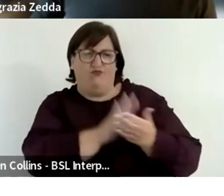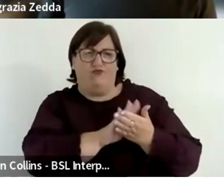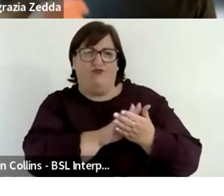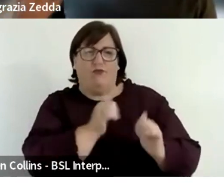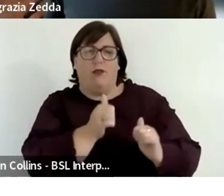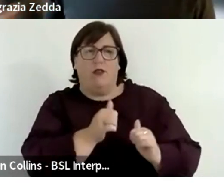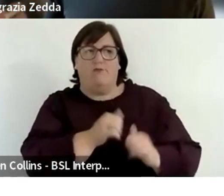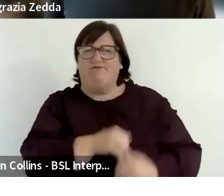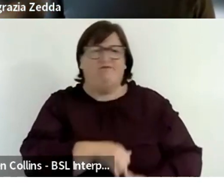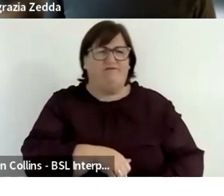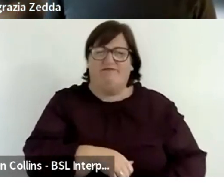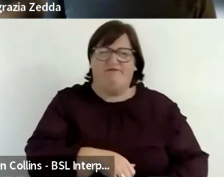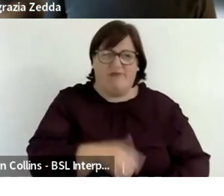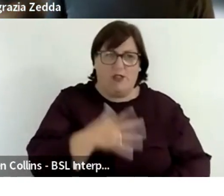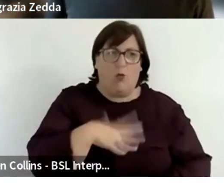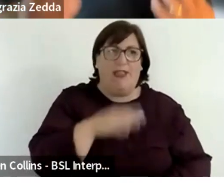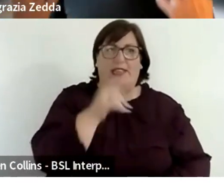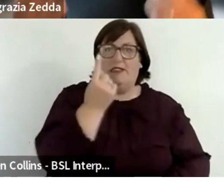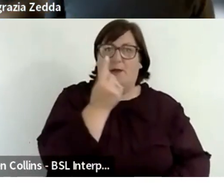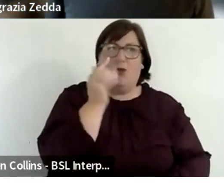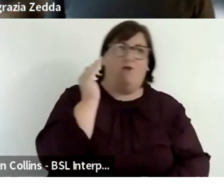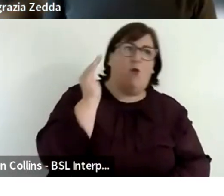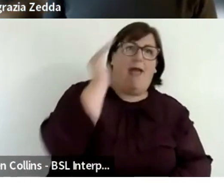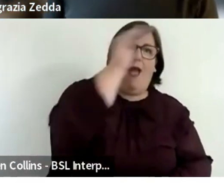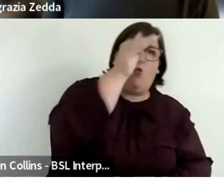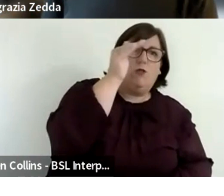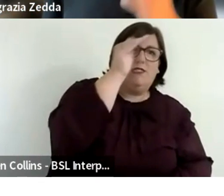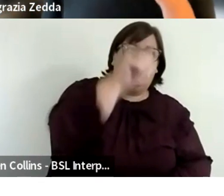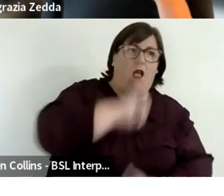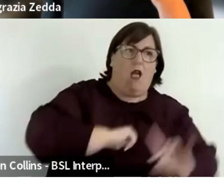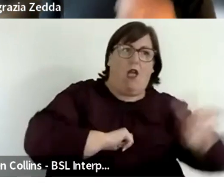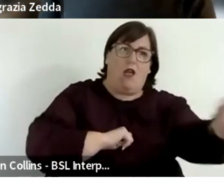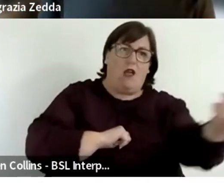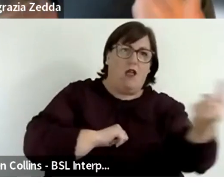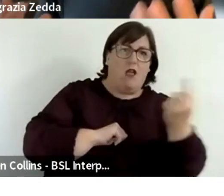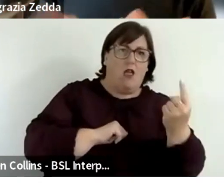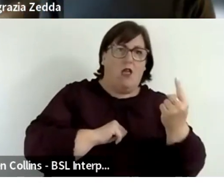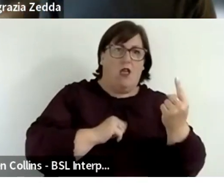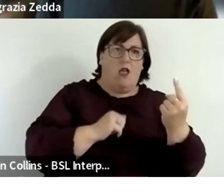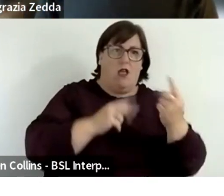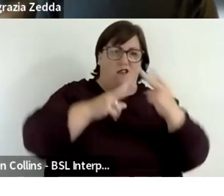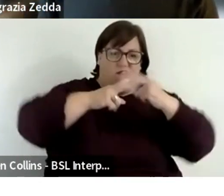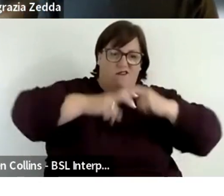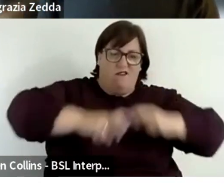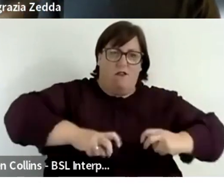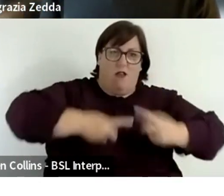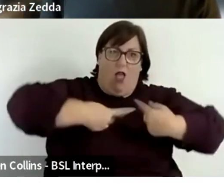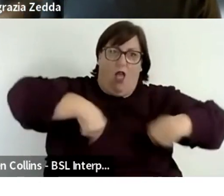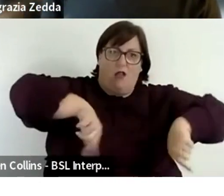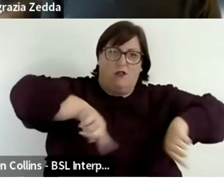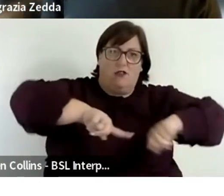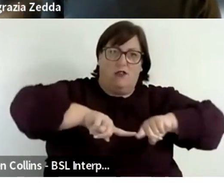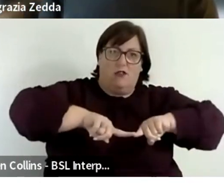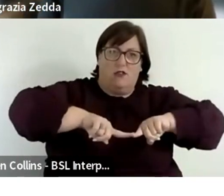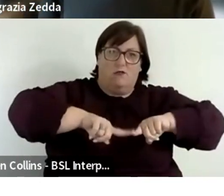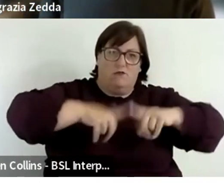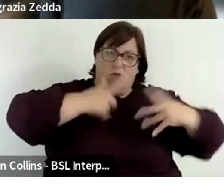And we are all undergoing an audit at the moment right now.